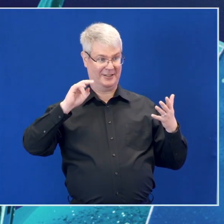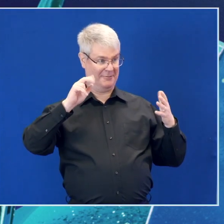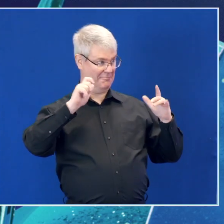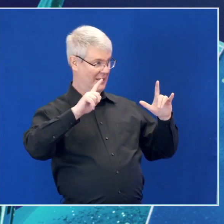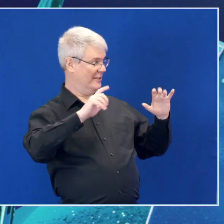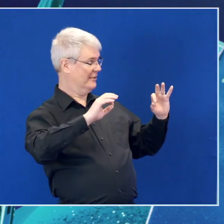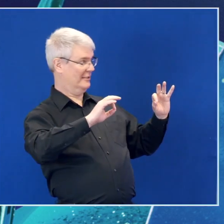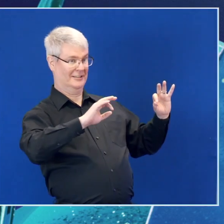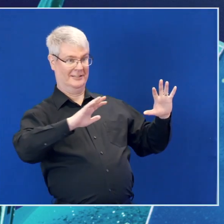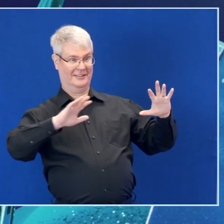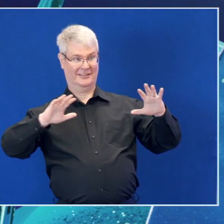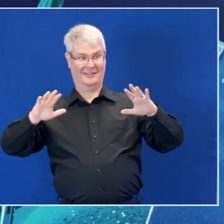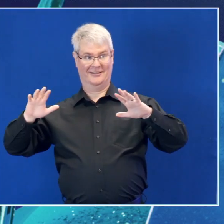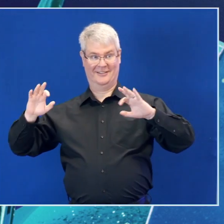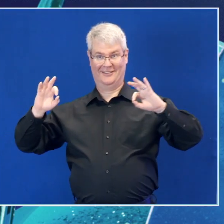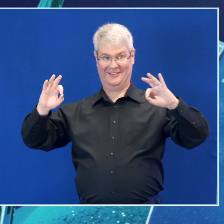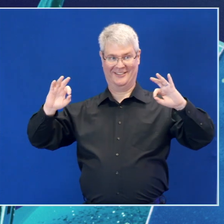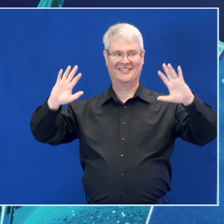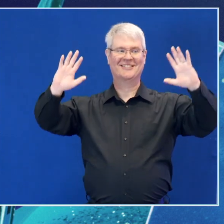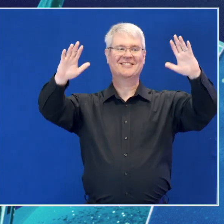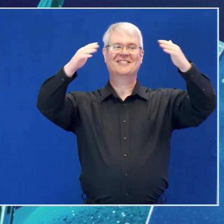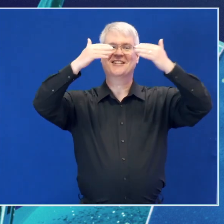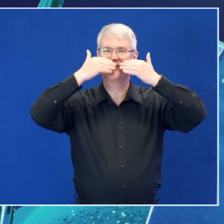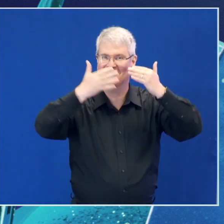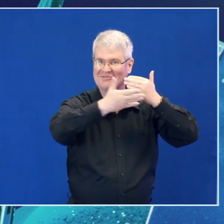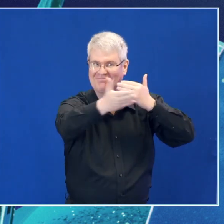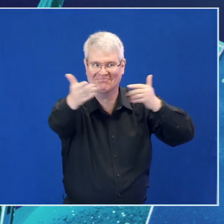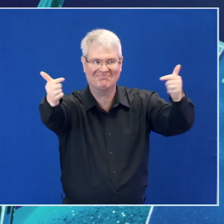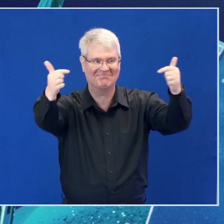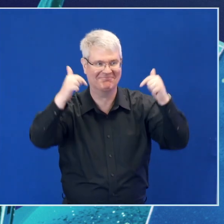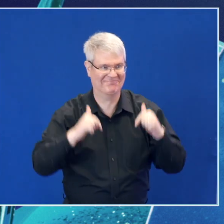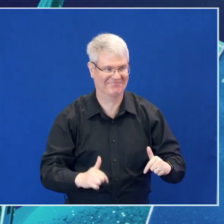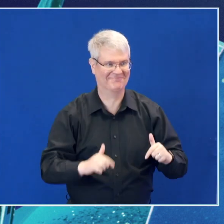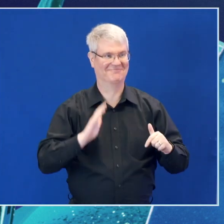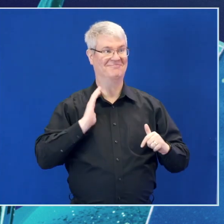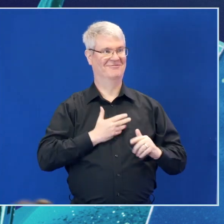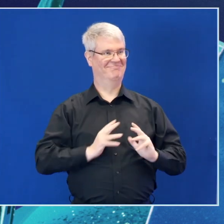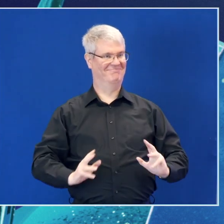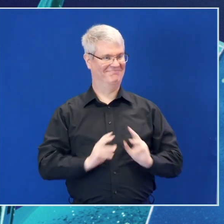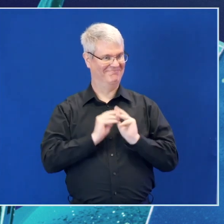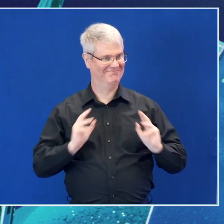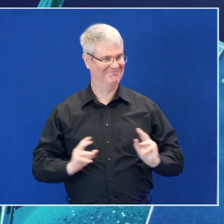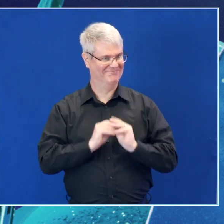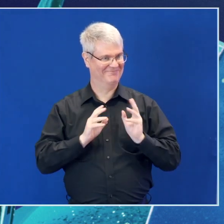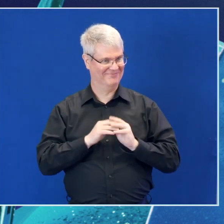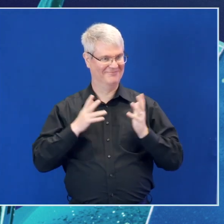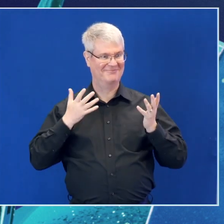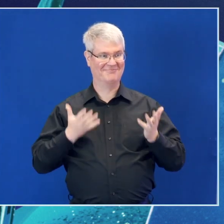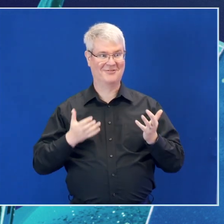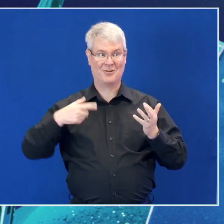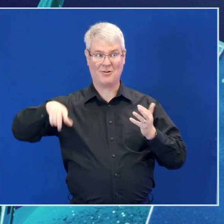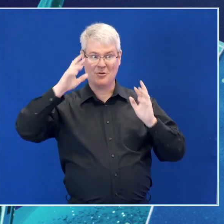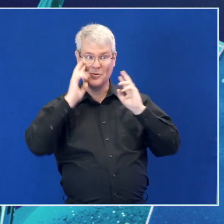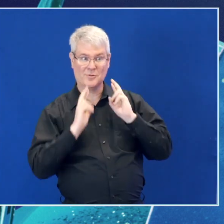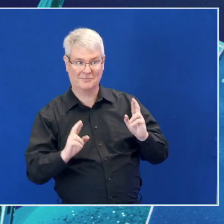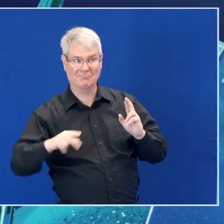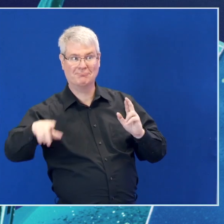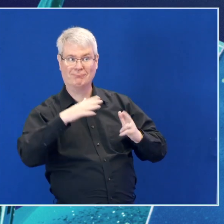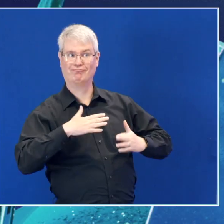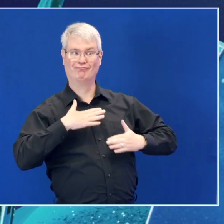Thank you for coming to our session. We're so glad to have you here. Hopefully, you've all been enjoying the Ability Summit.